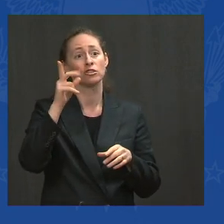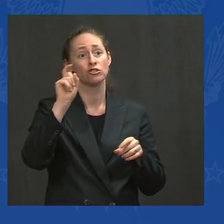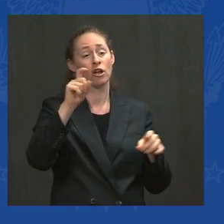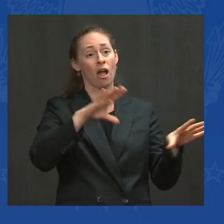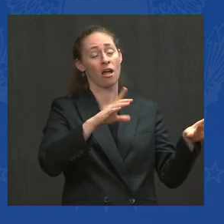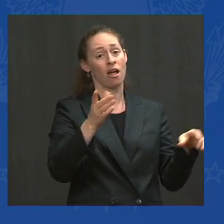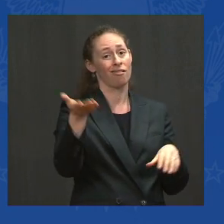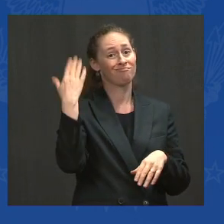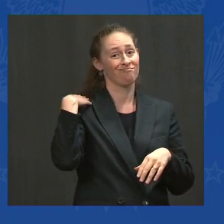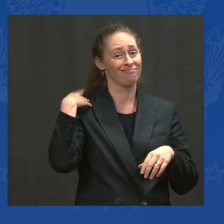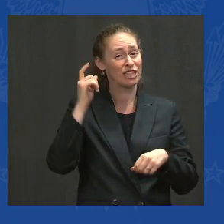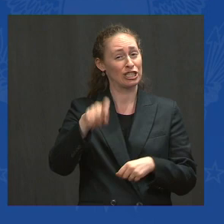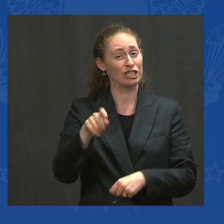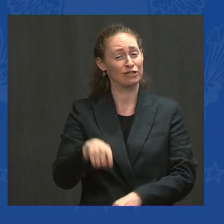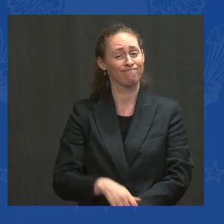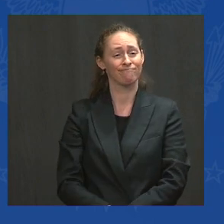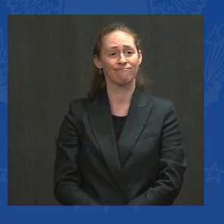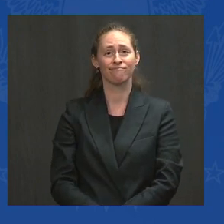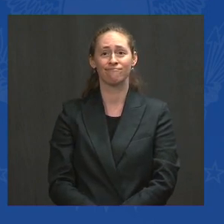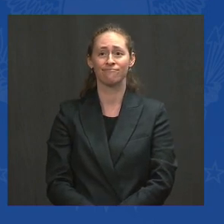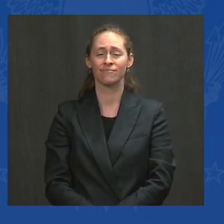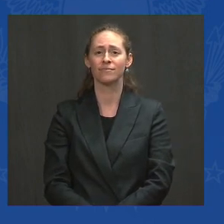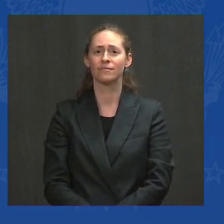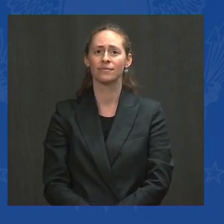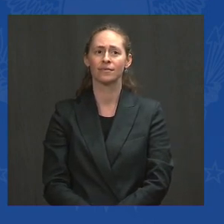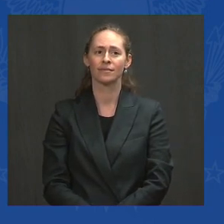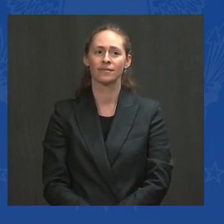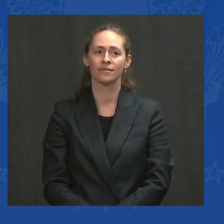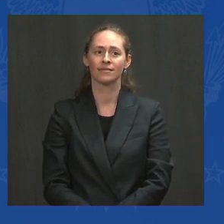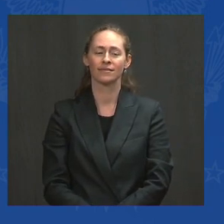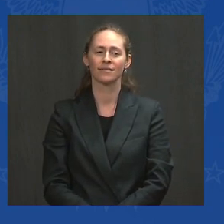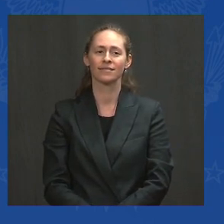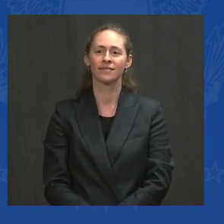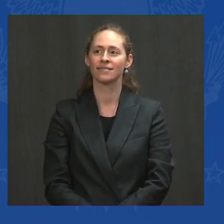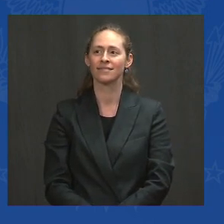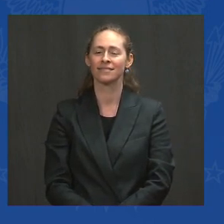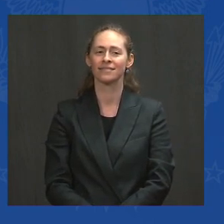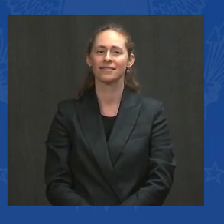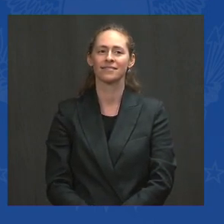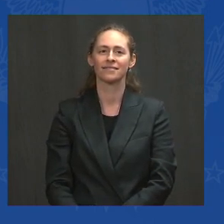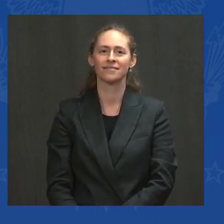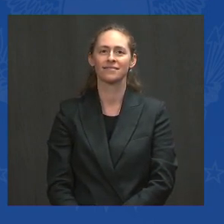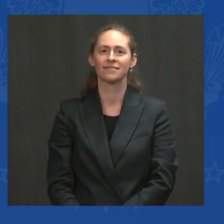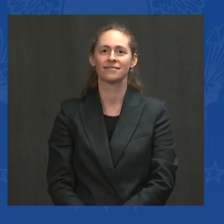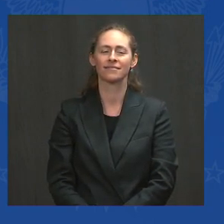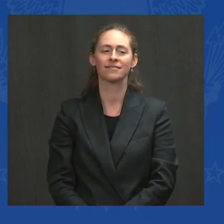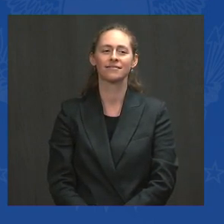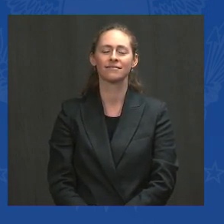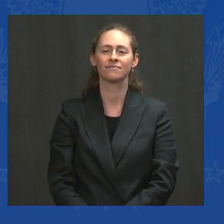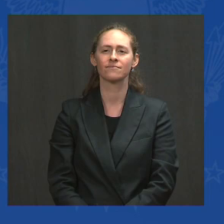The Press: Mr. President, has the civilian government hailed the people of Afghanistan?